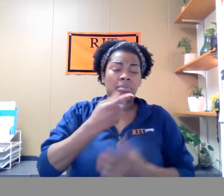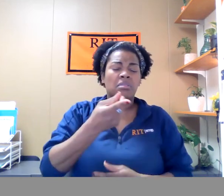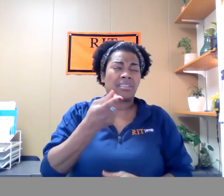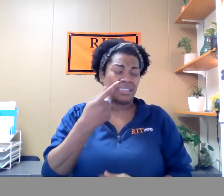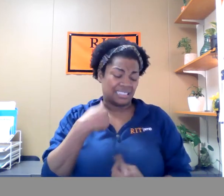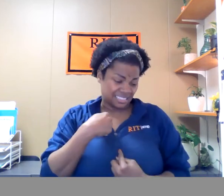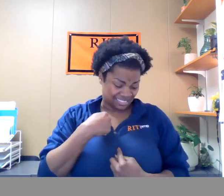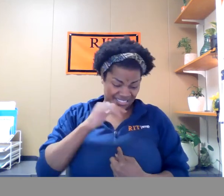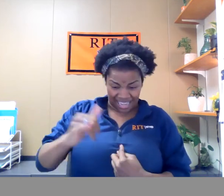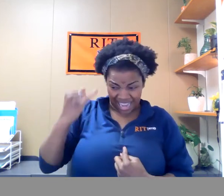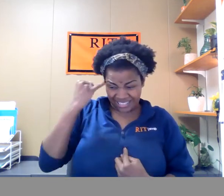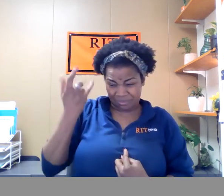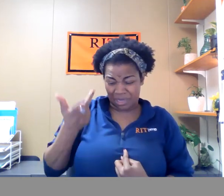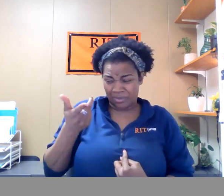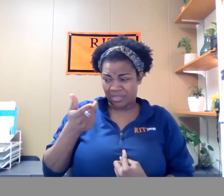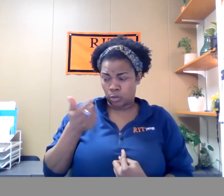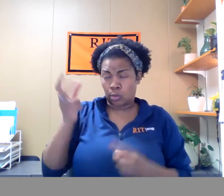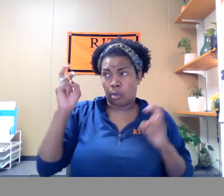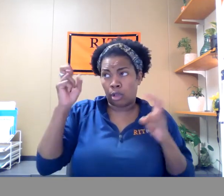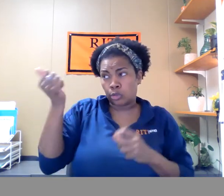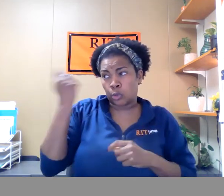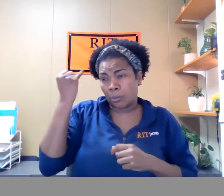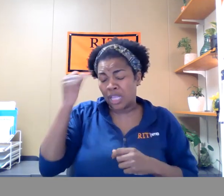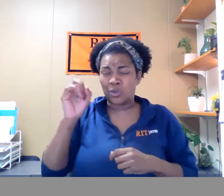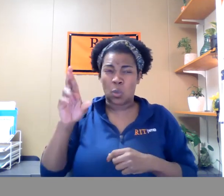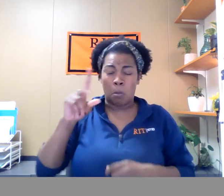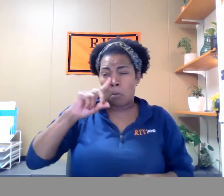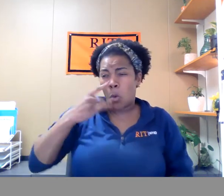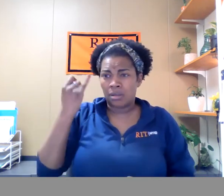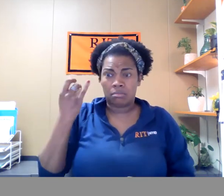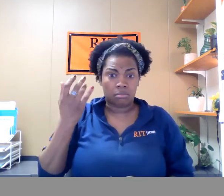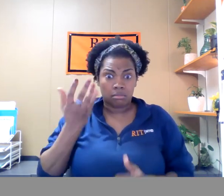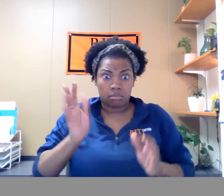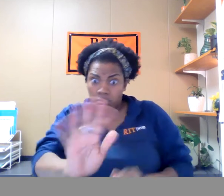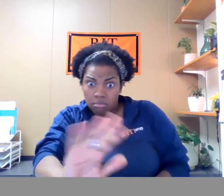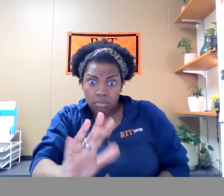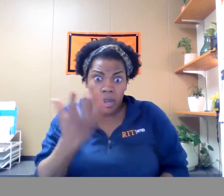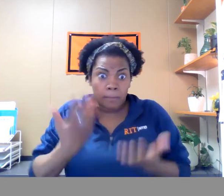So you want to inspire other people, and that's tough to do if you're very rigid and boring,